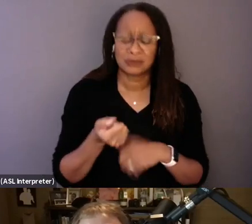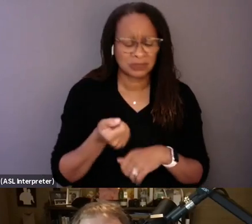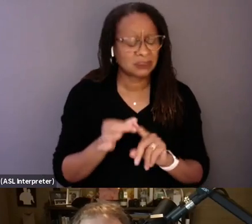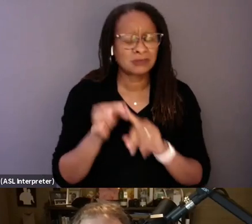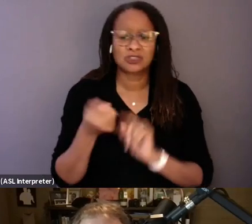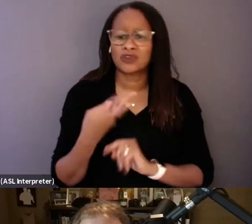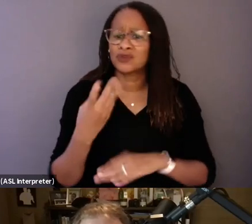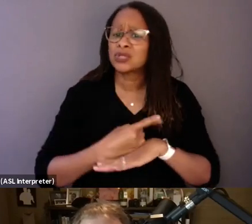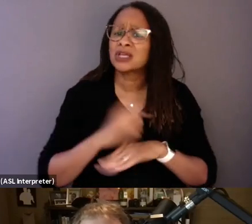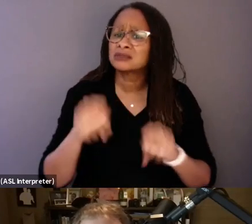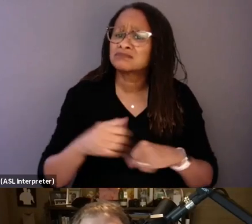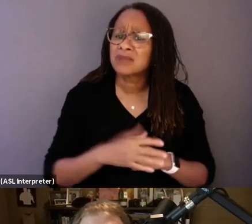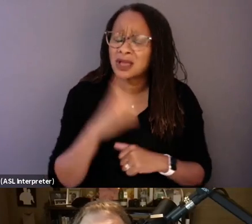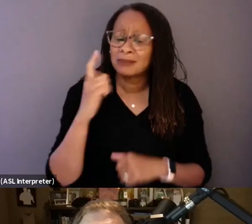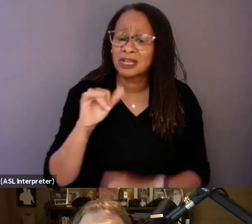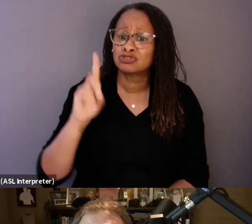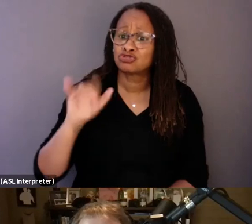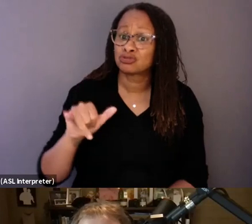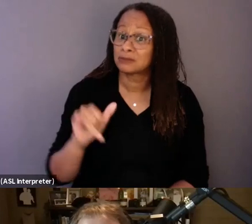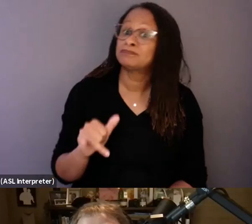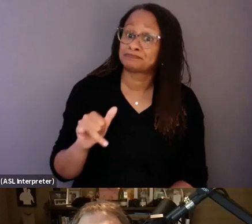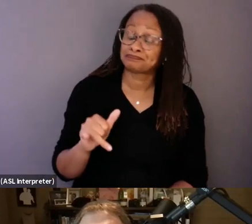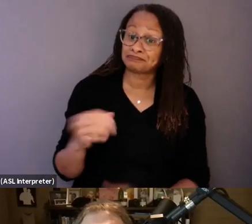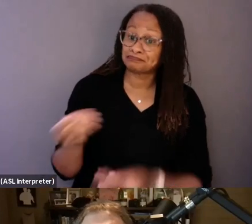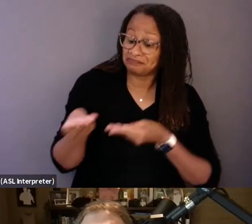because Judy not only fed us